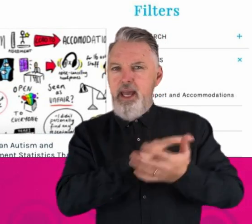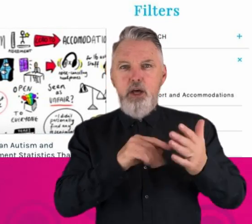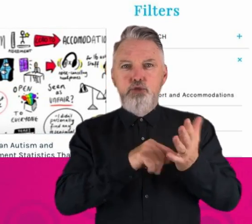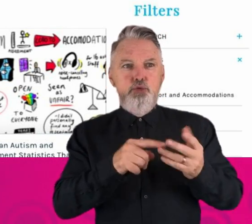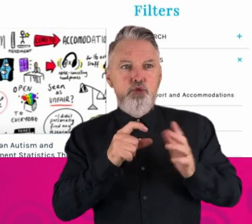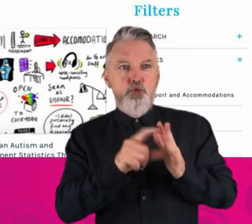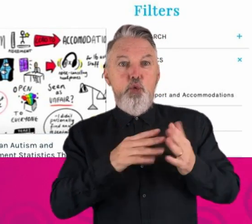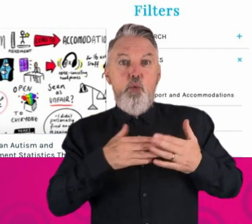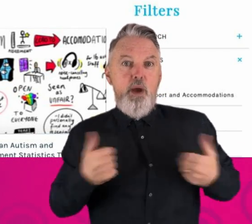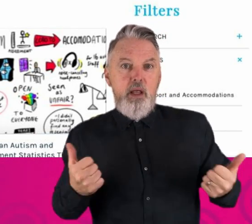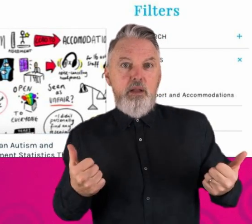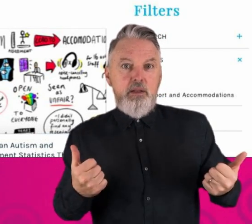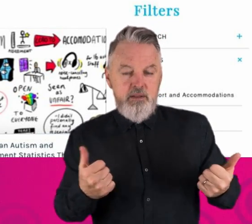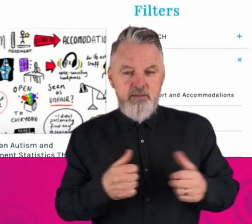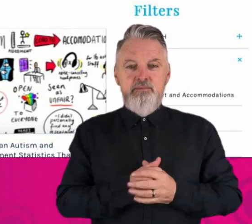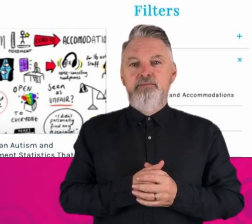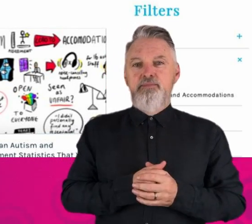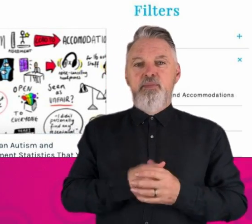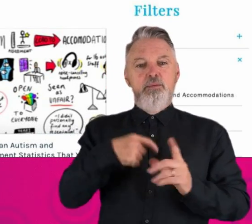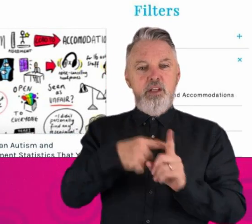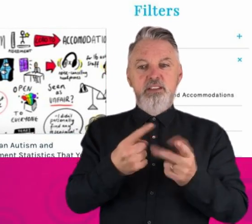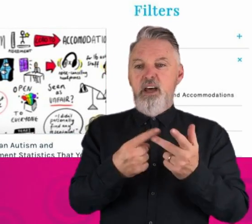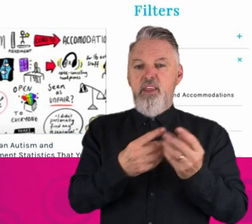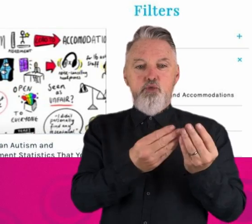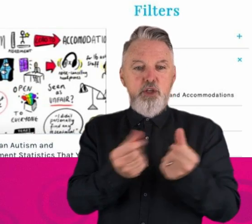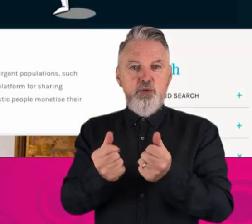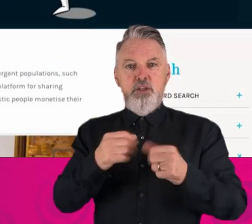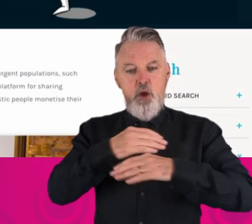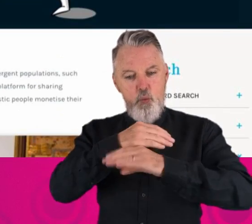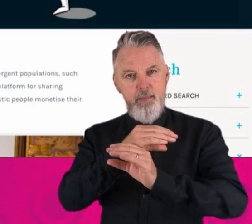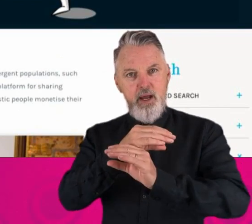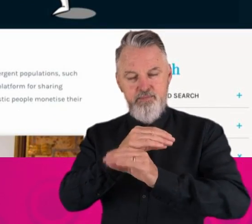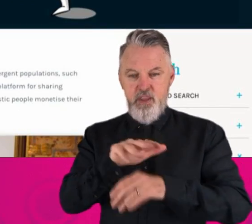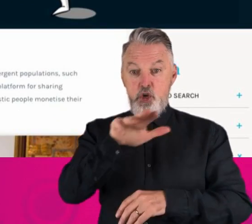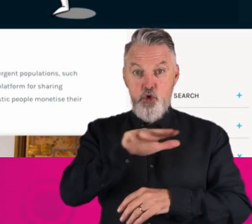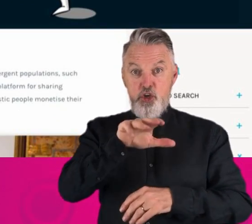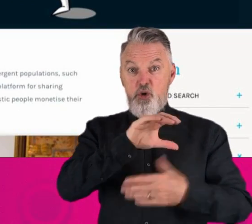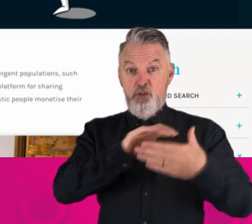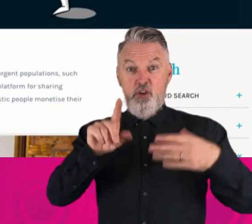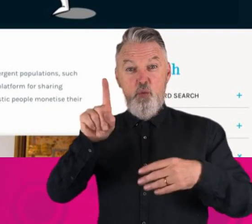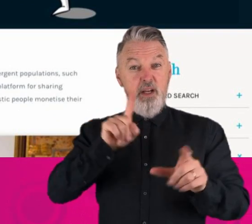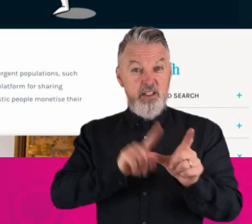with micropayments for resources such as events and webinars. For $99 a year, our Pro membership